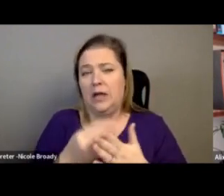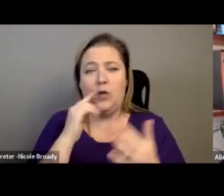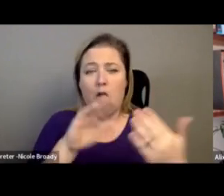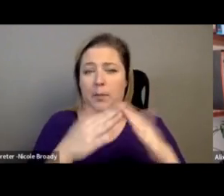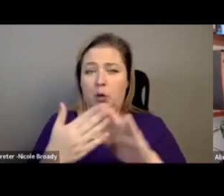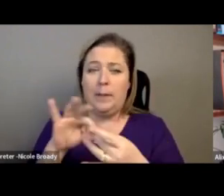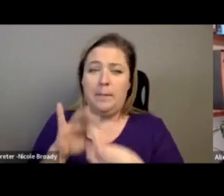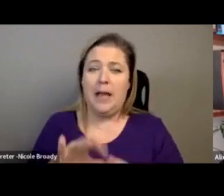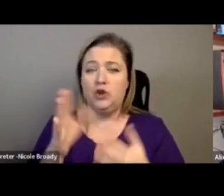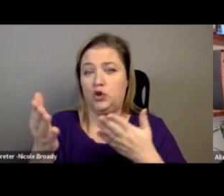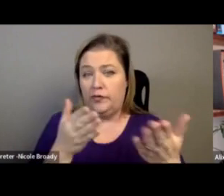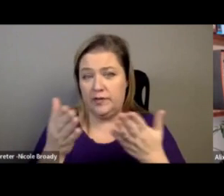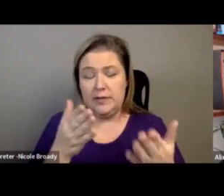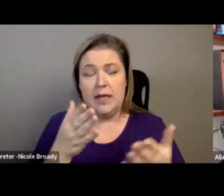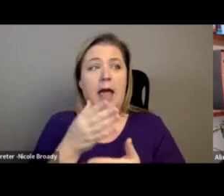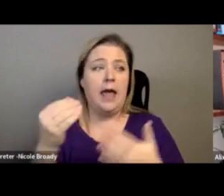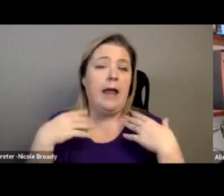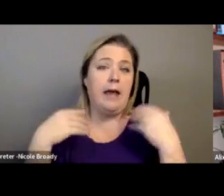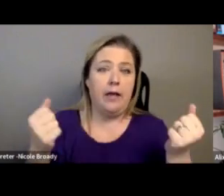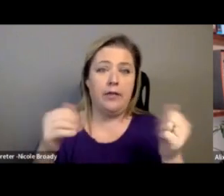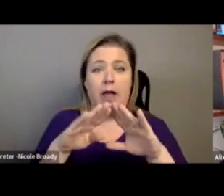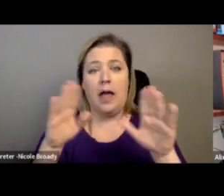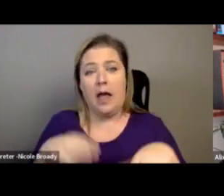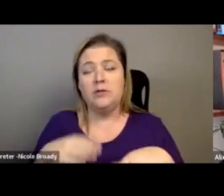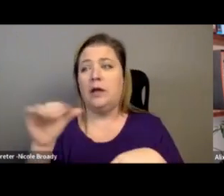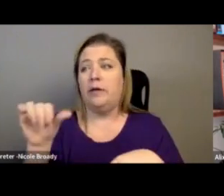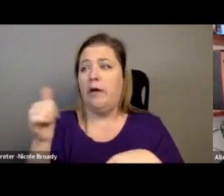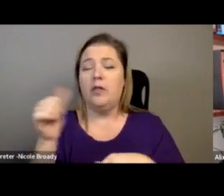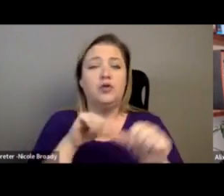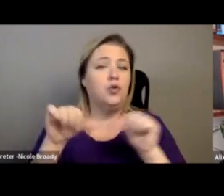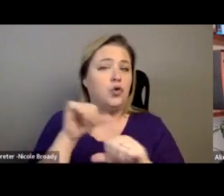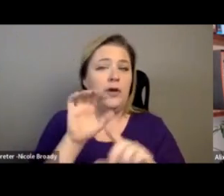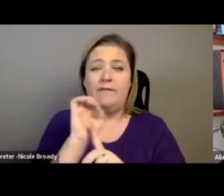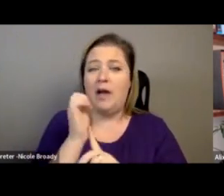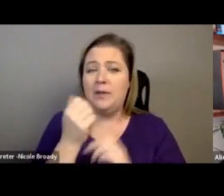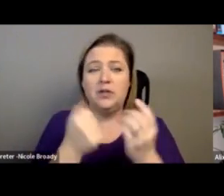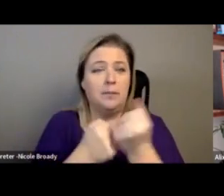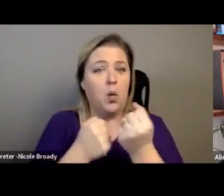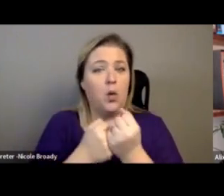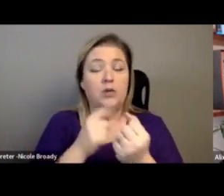well as health, housing, and other social and environmental supports that are critical to